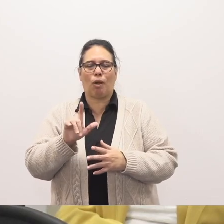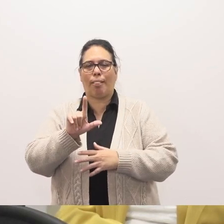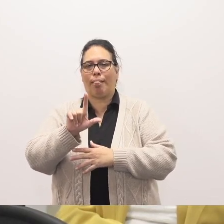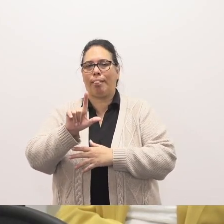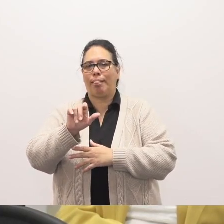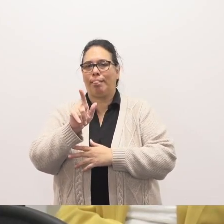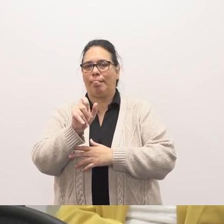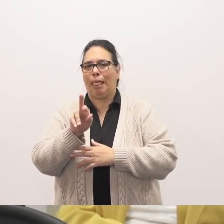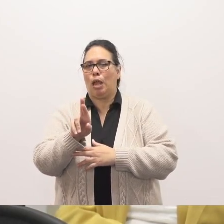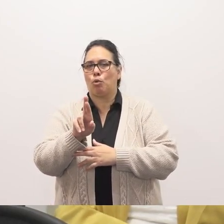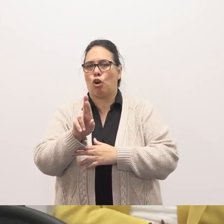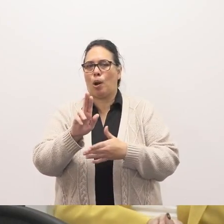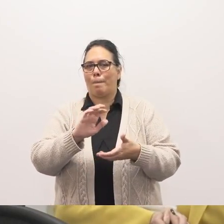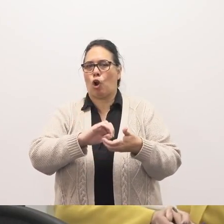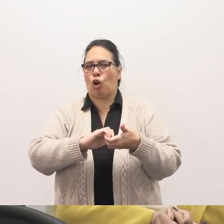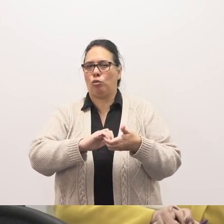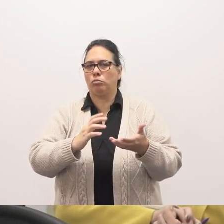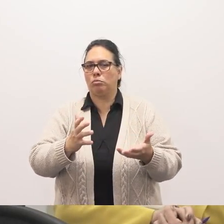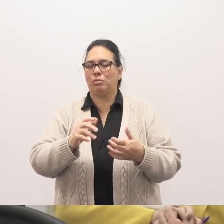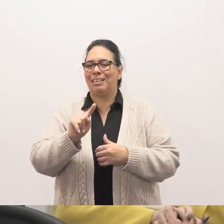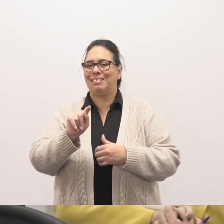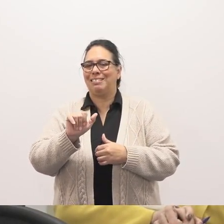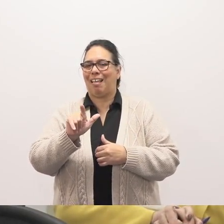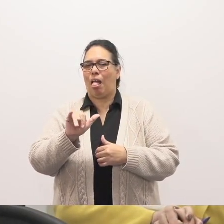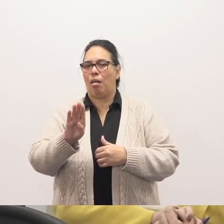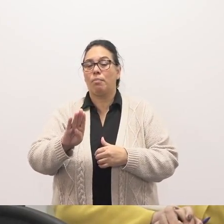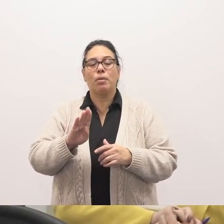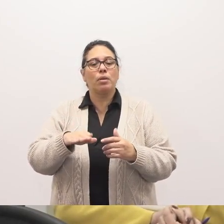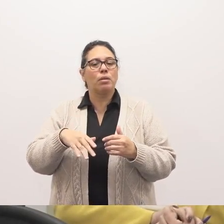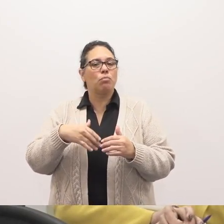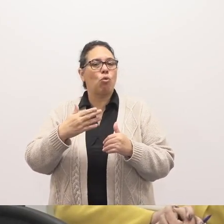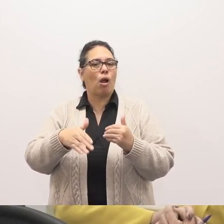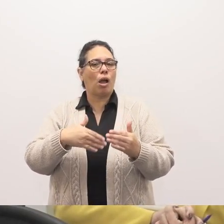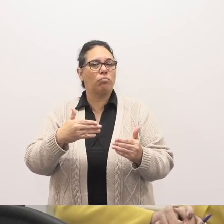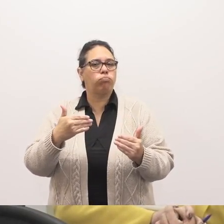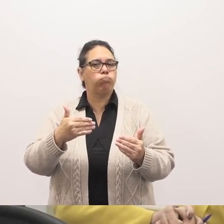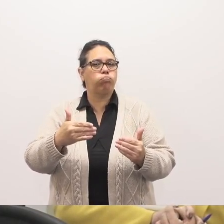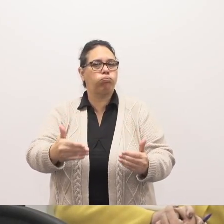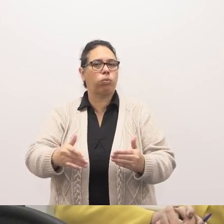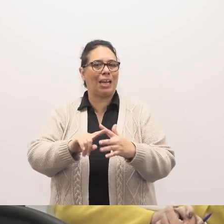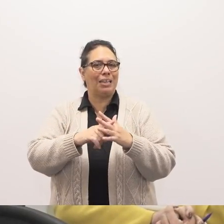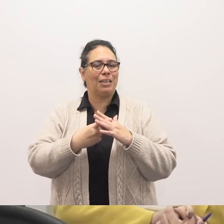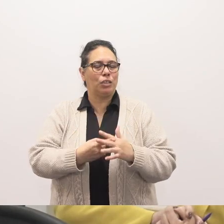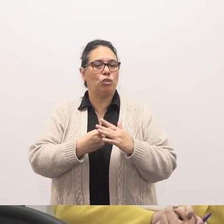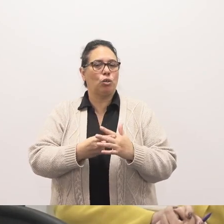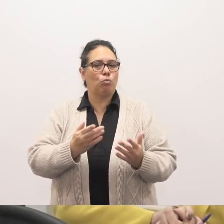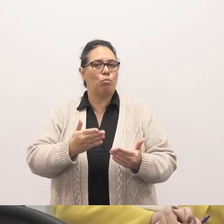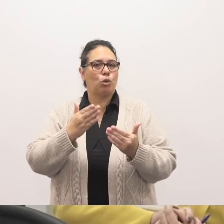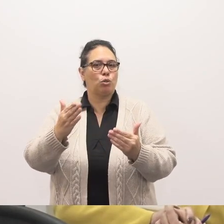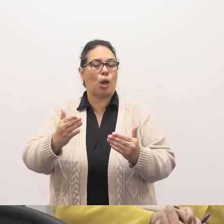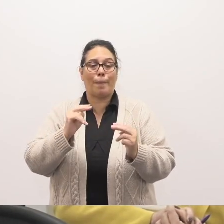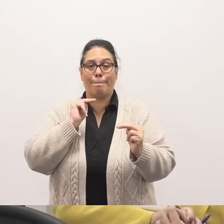This process is just basically giving us the approval to move forward with our initial proposals, and then bargaining will begin at the end of this month.